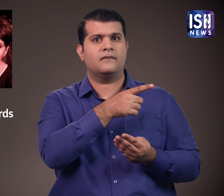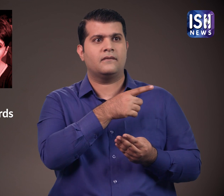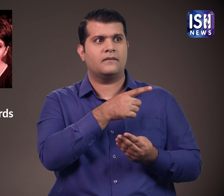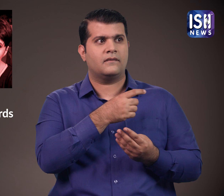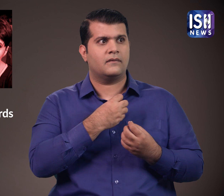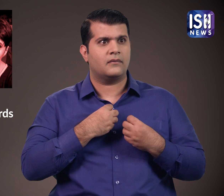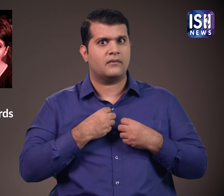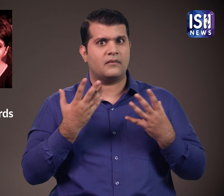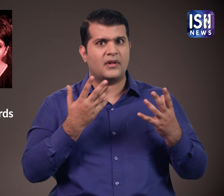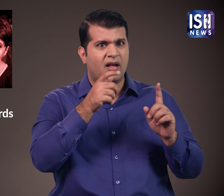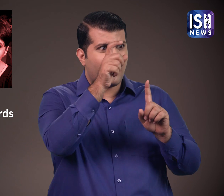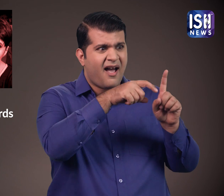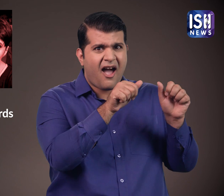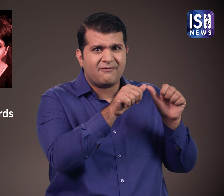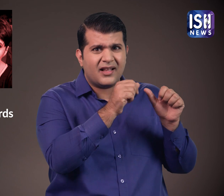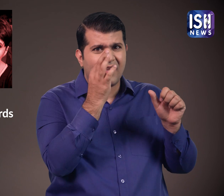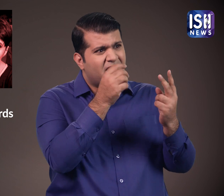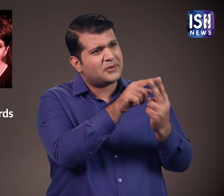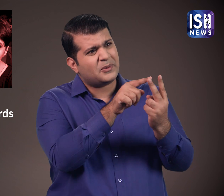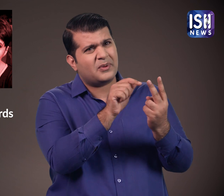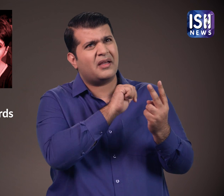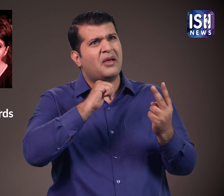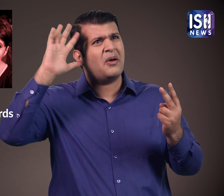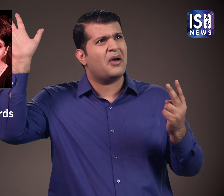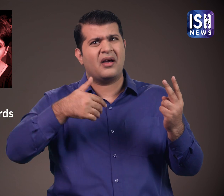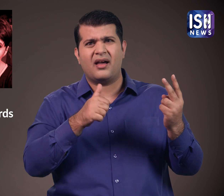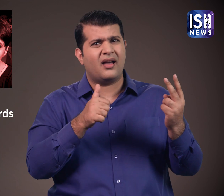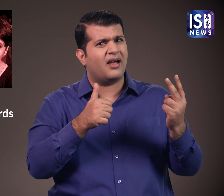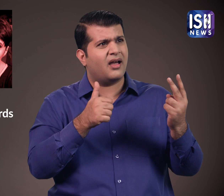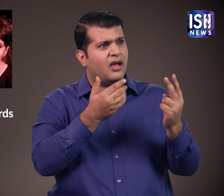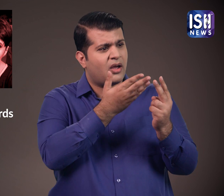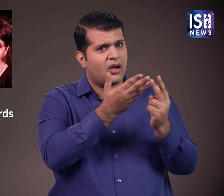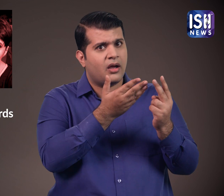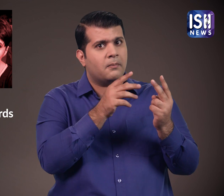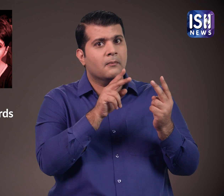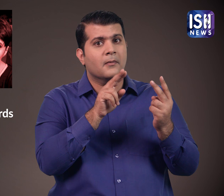How shocking! If it was only Aftab and Shraddha how could they use so much water.